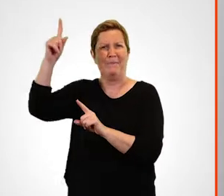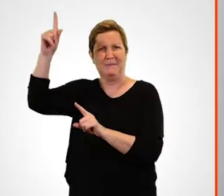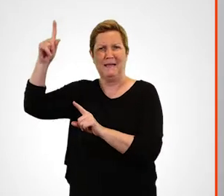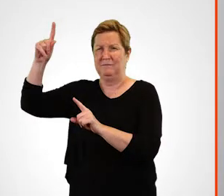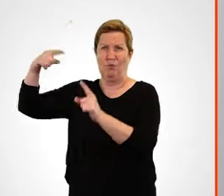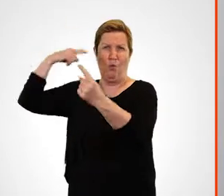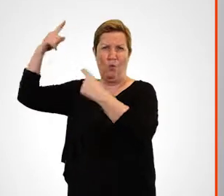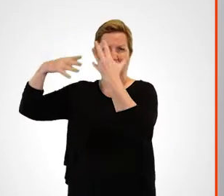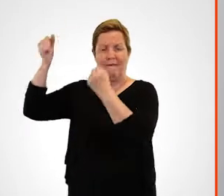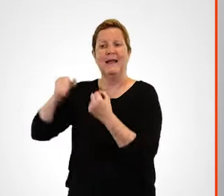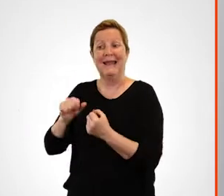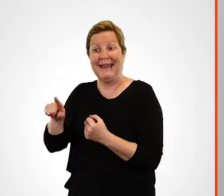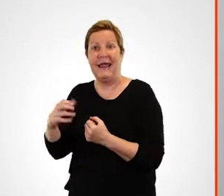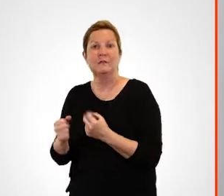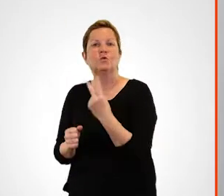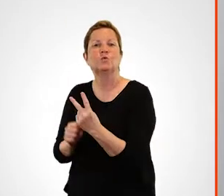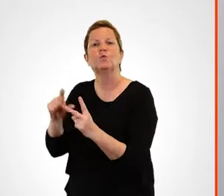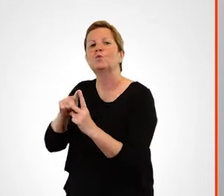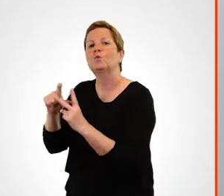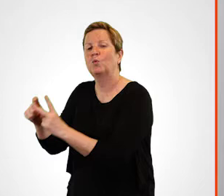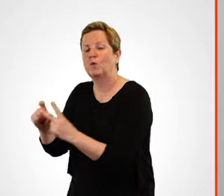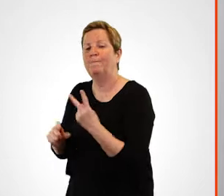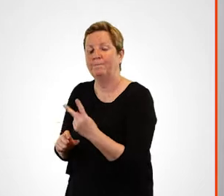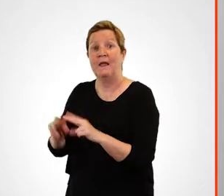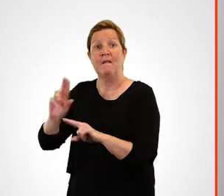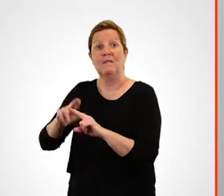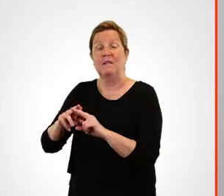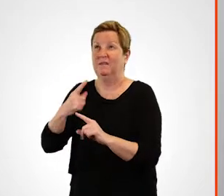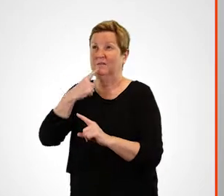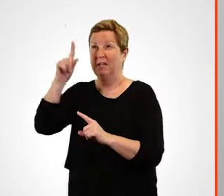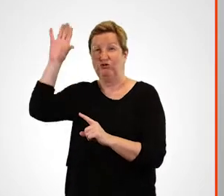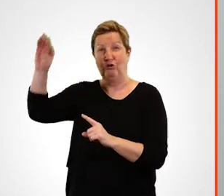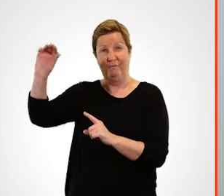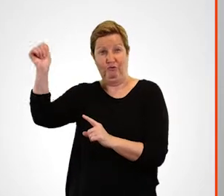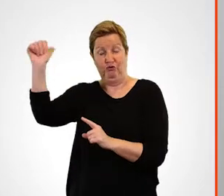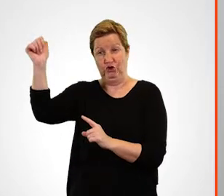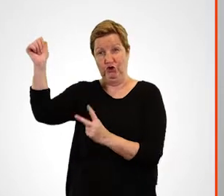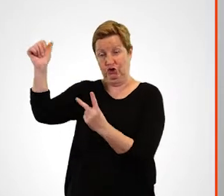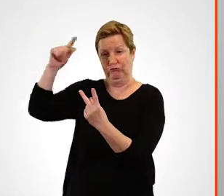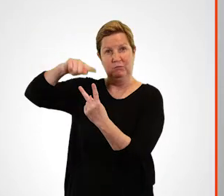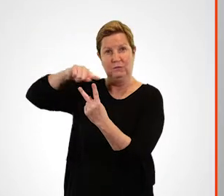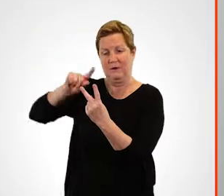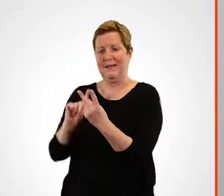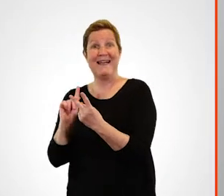there were two little girls and the daddy yelled at one of them to stop that. The one he didn't yell at actually thought